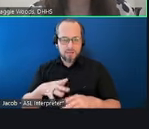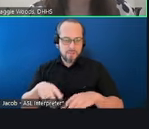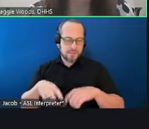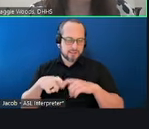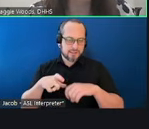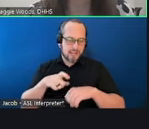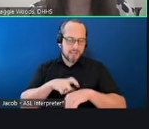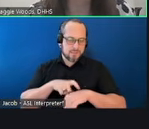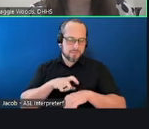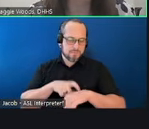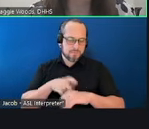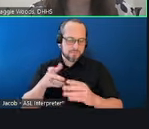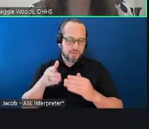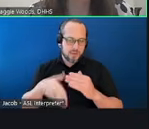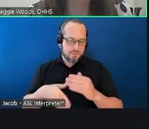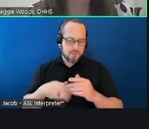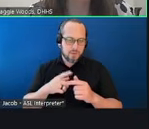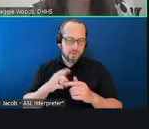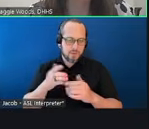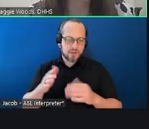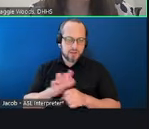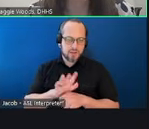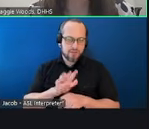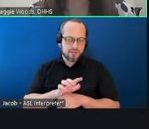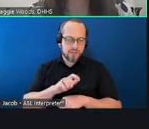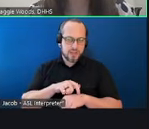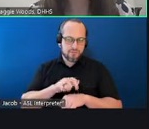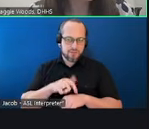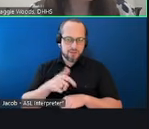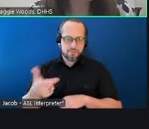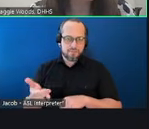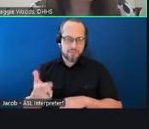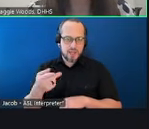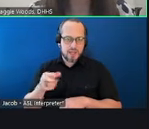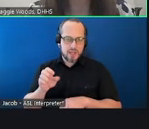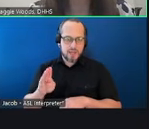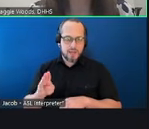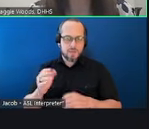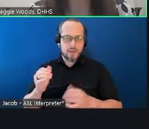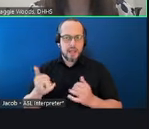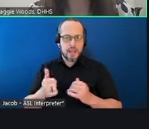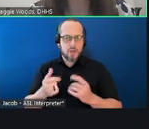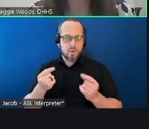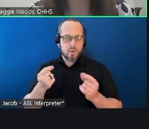sure we have enough time for the roots hubs. Uh and so the way this is going to work is each roots